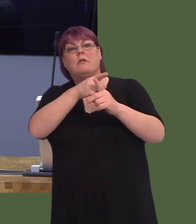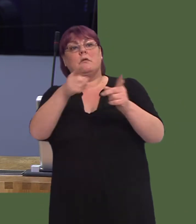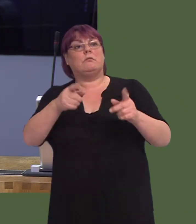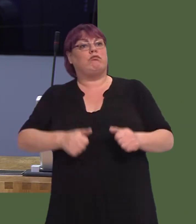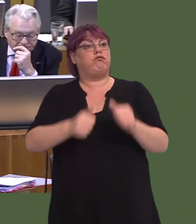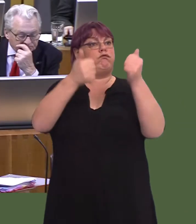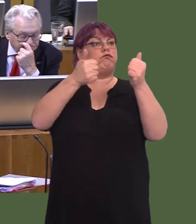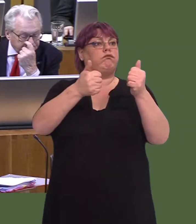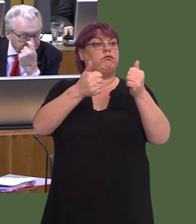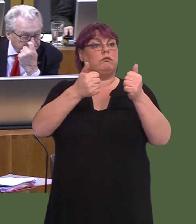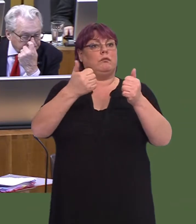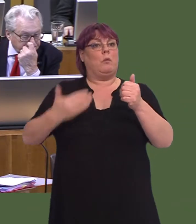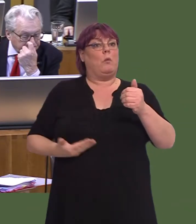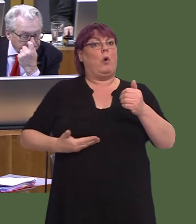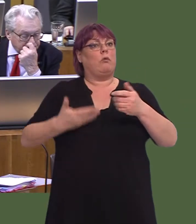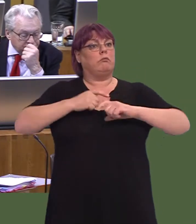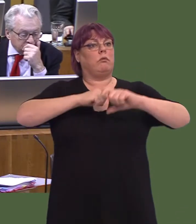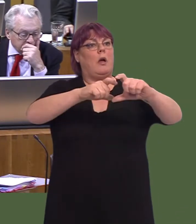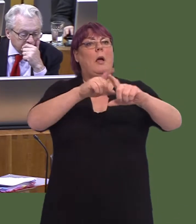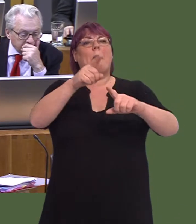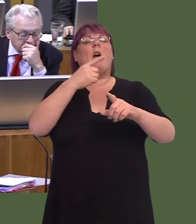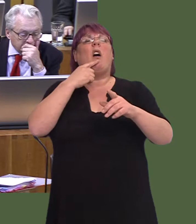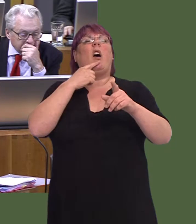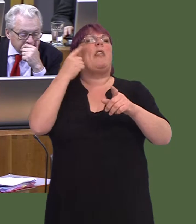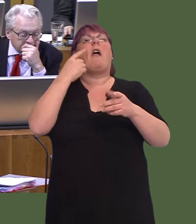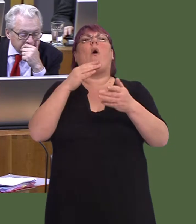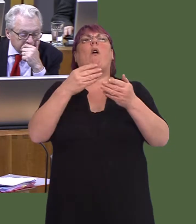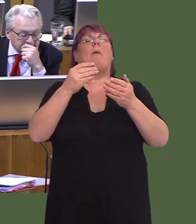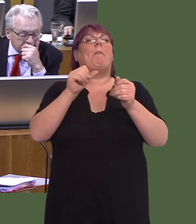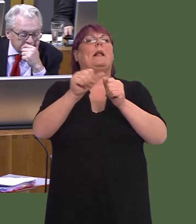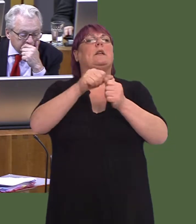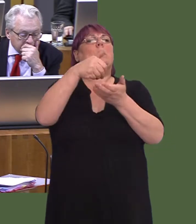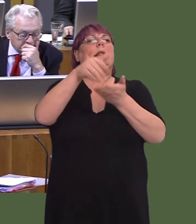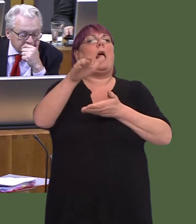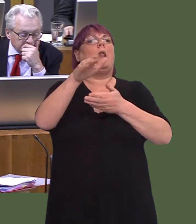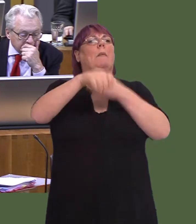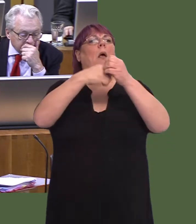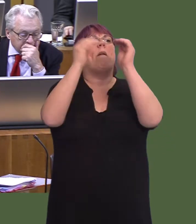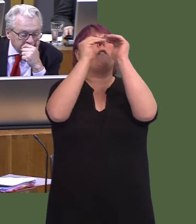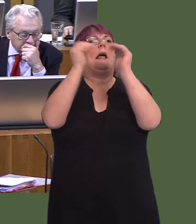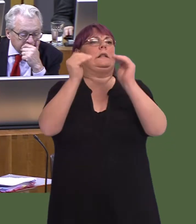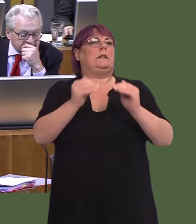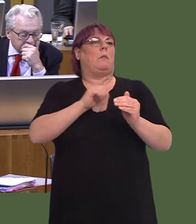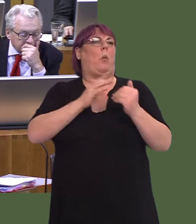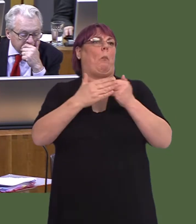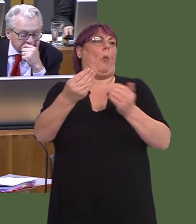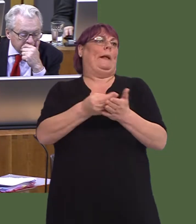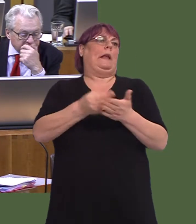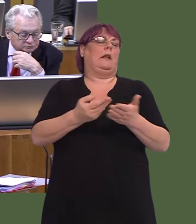be made by turning those pubs into flats. That is what we have to guard against in the future, because pubs are hugely important